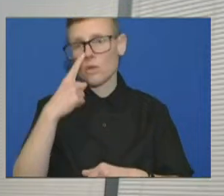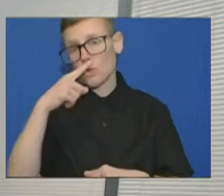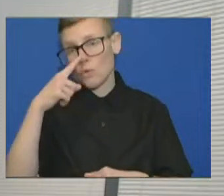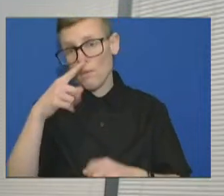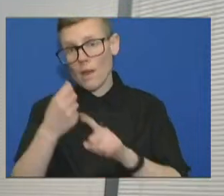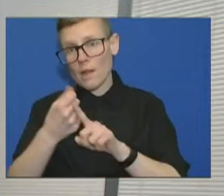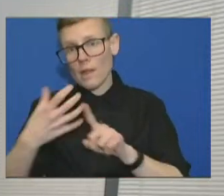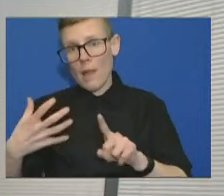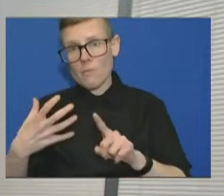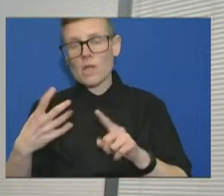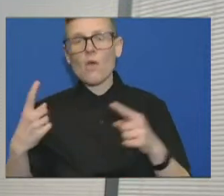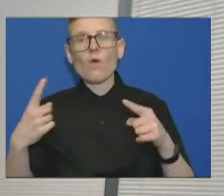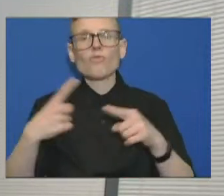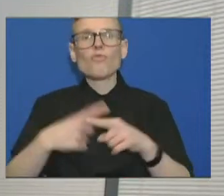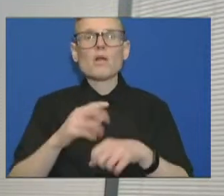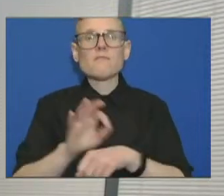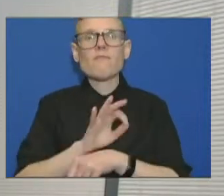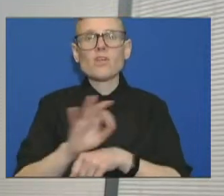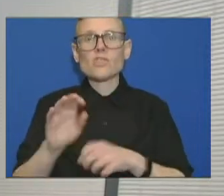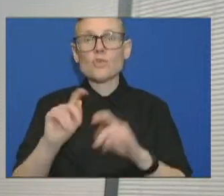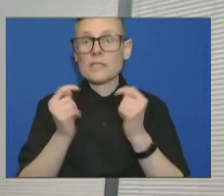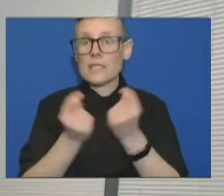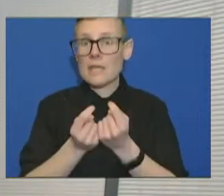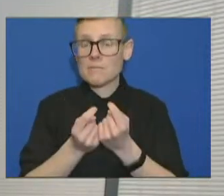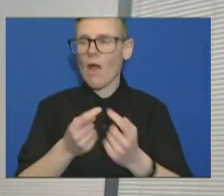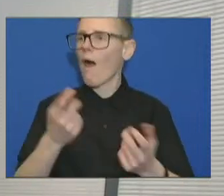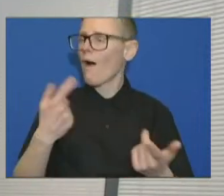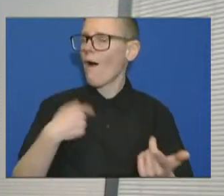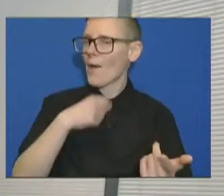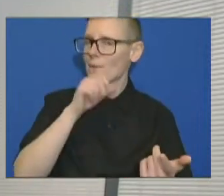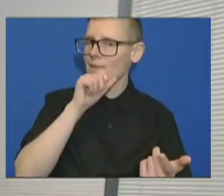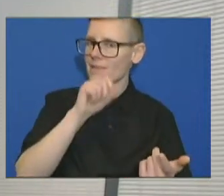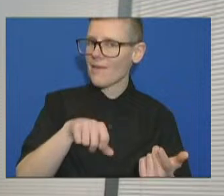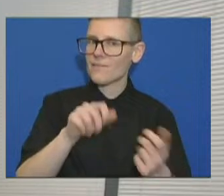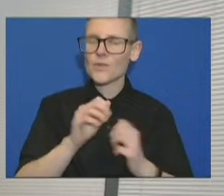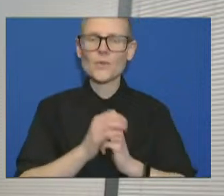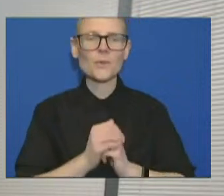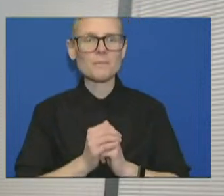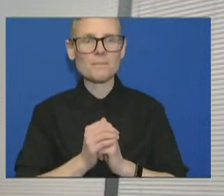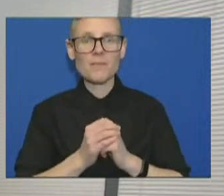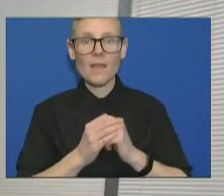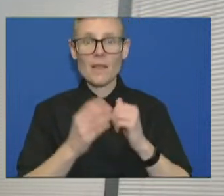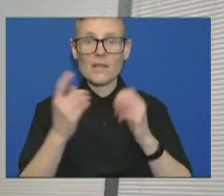our needs. There's a follow up question. Could you elaborate a little bit more on